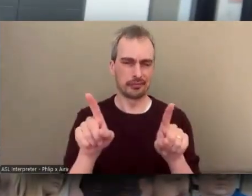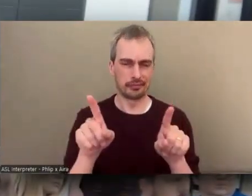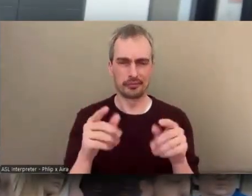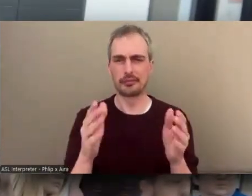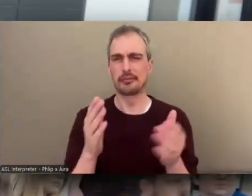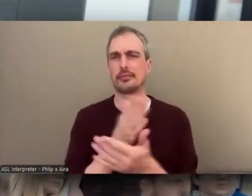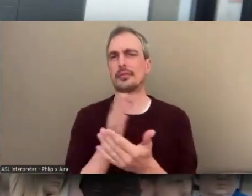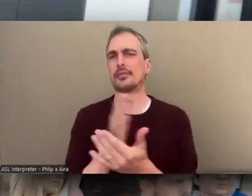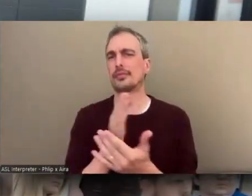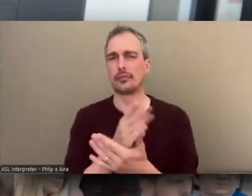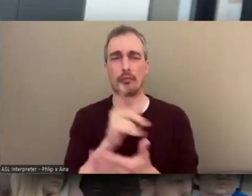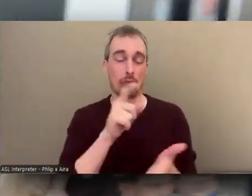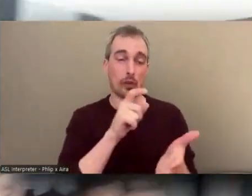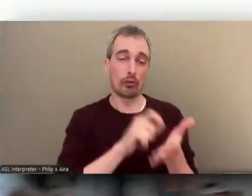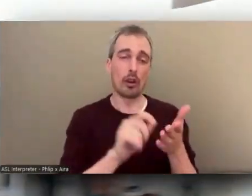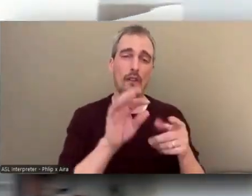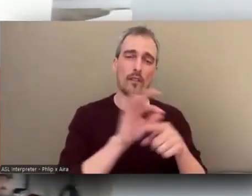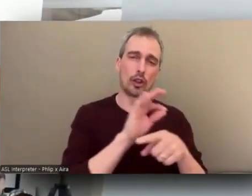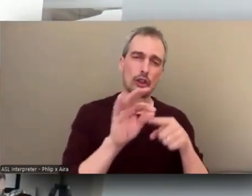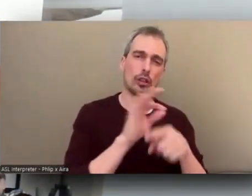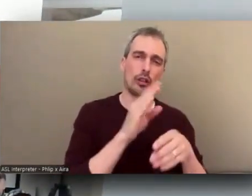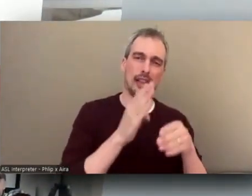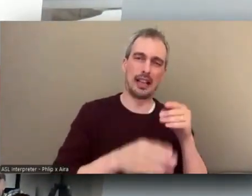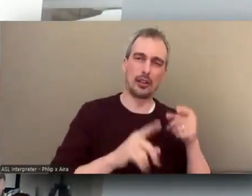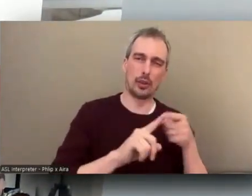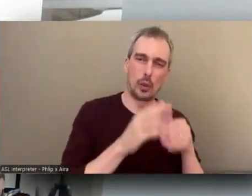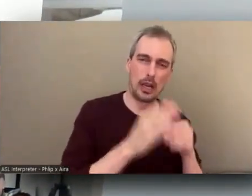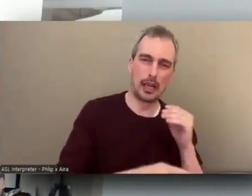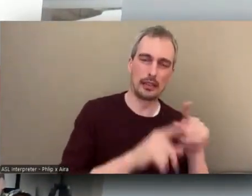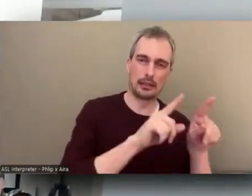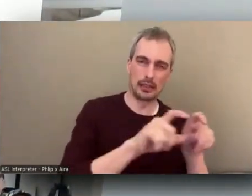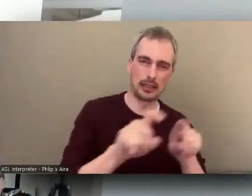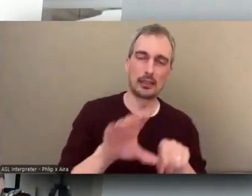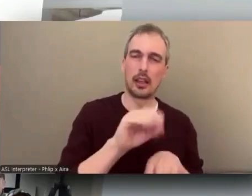Let's say you're writing functional end to end tests and a complete scenario fails. Right?